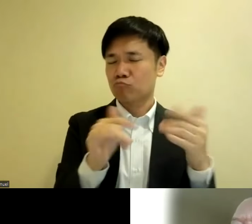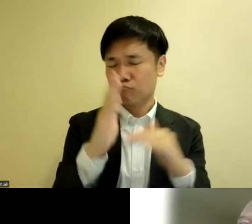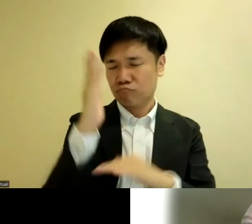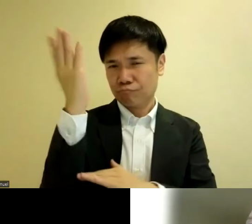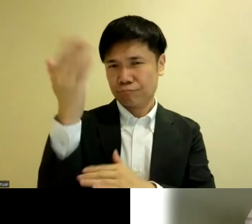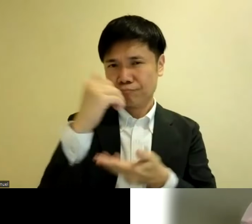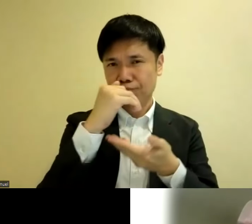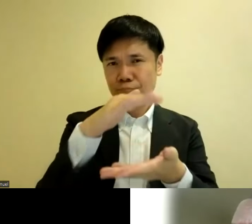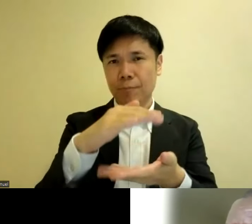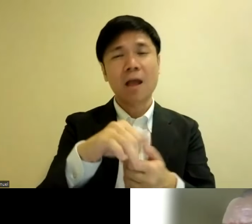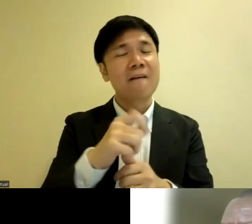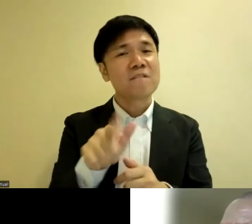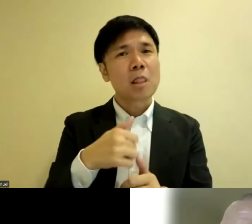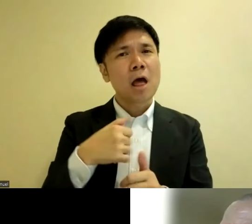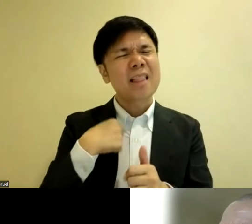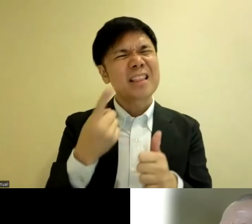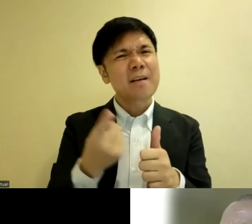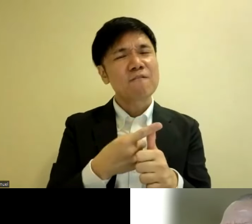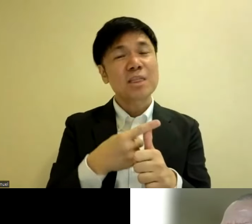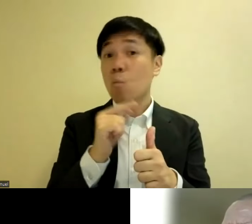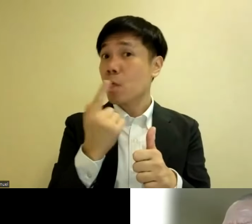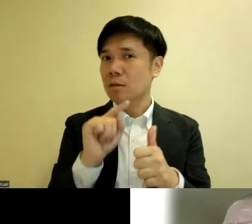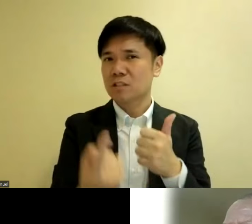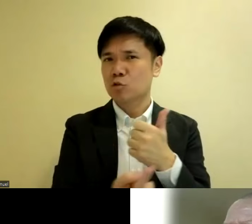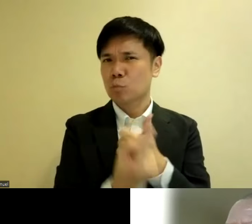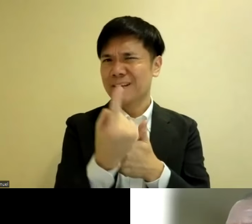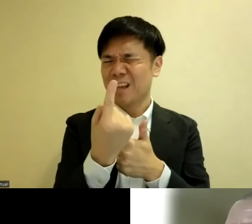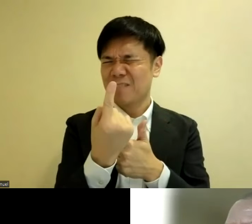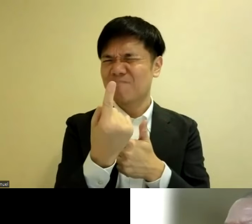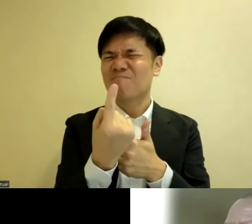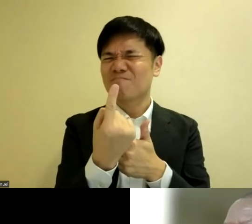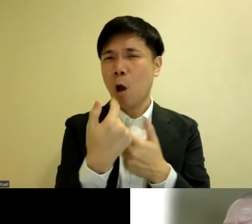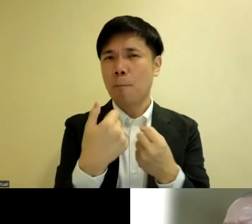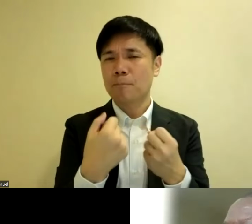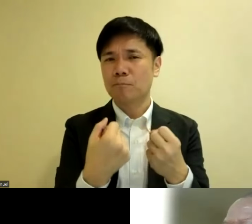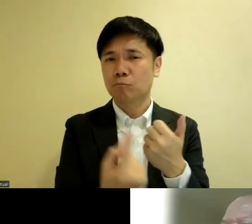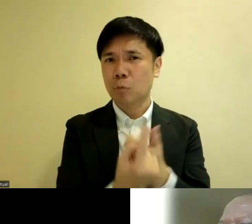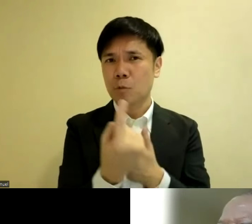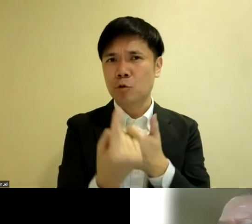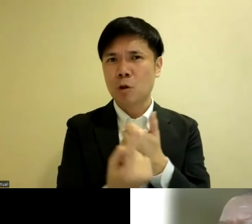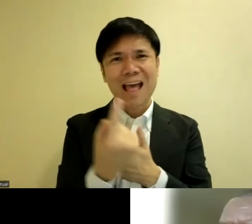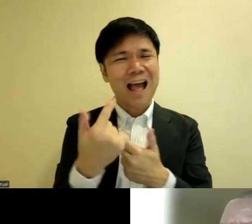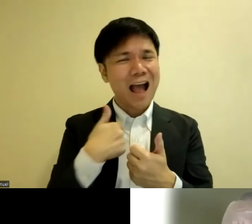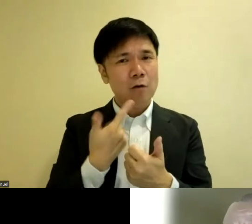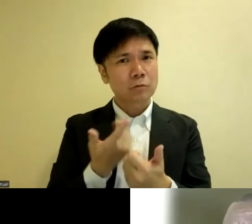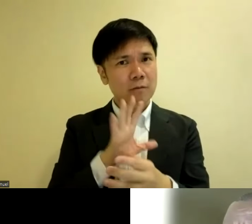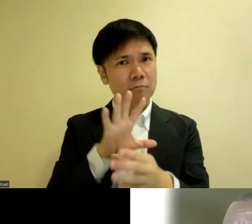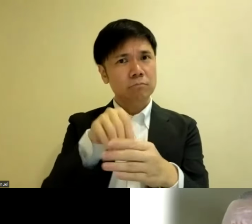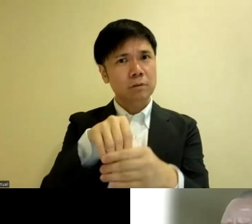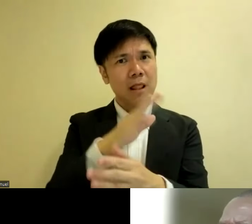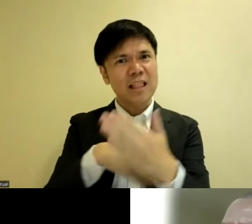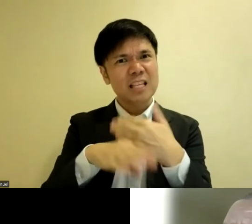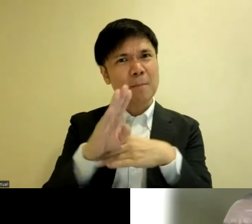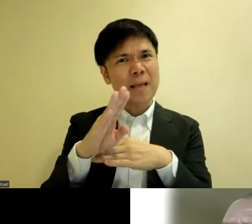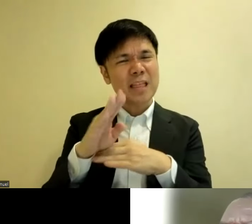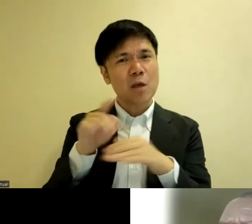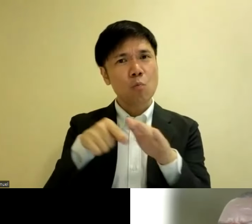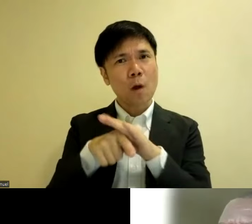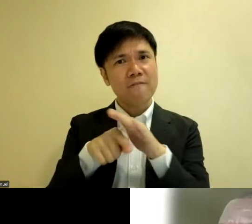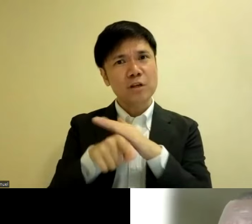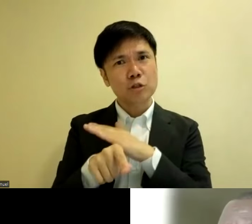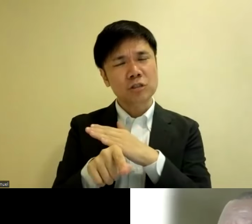I will be discussing the opportunities and discrimination of refugees in the 2nd Global